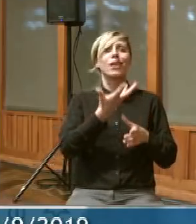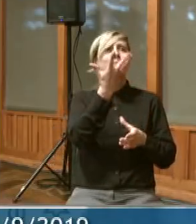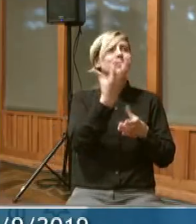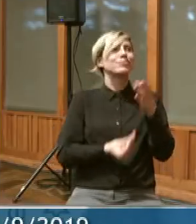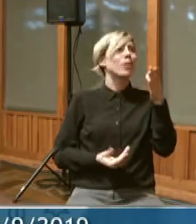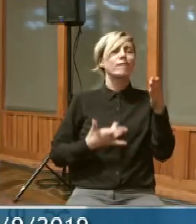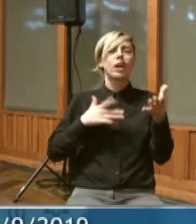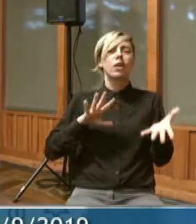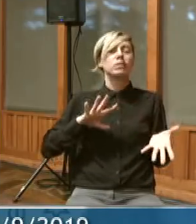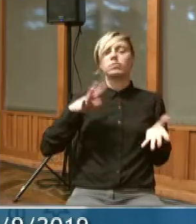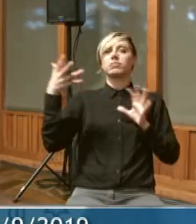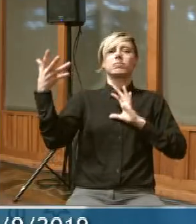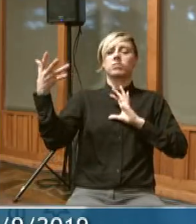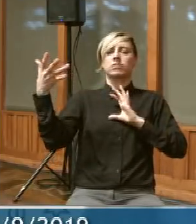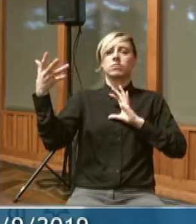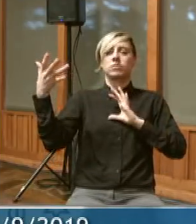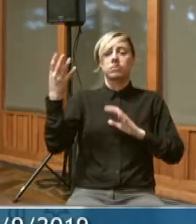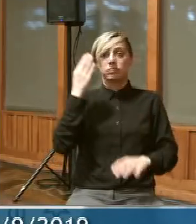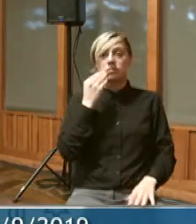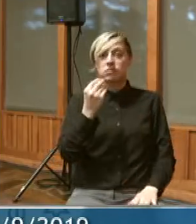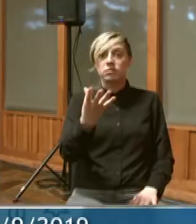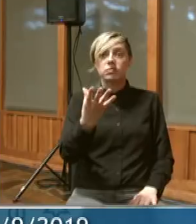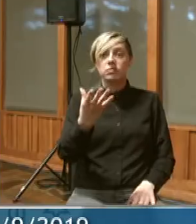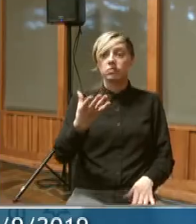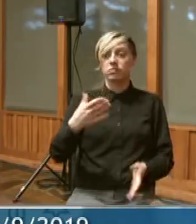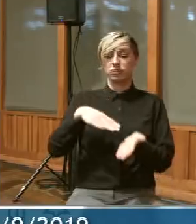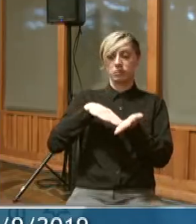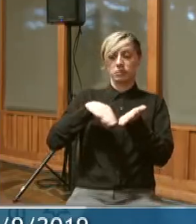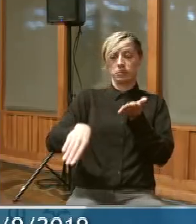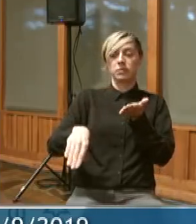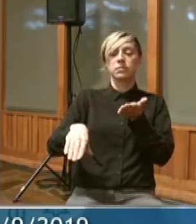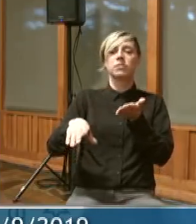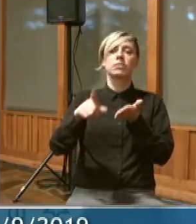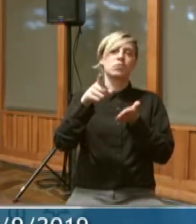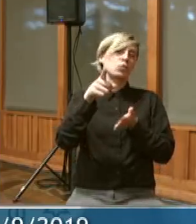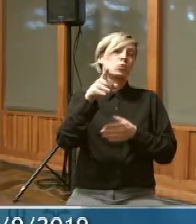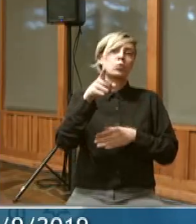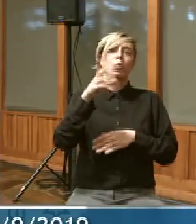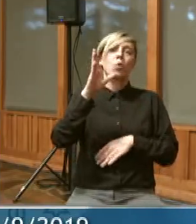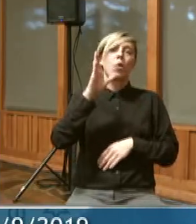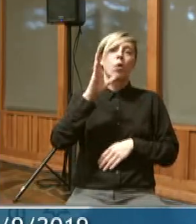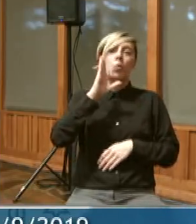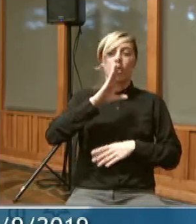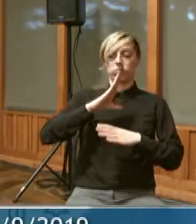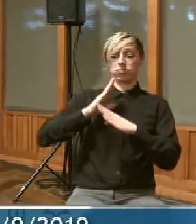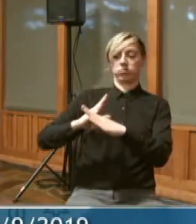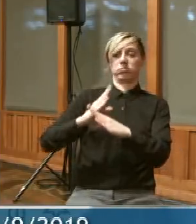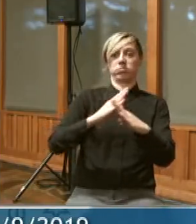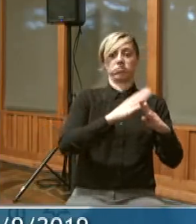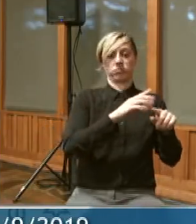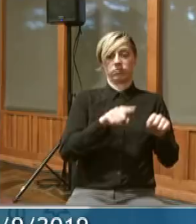DEPENDED ON HAVE HAD THEIR LIVES CHANGED FROM THEY WILL BE GONE AND I MIGHT ADD WHEN THESE THINGS ARE